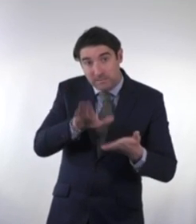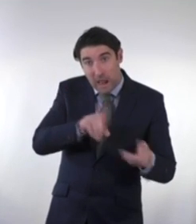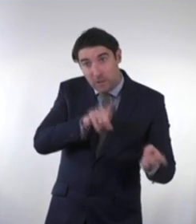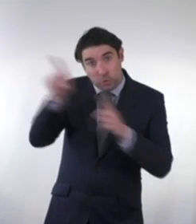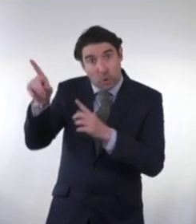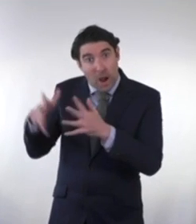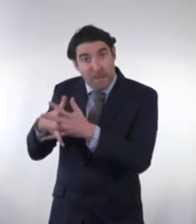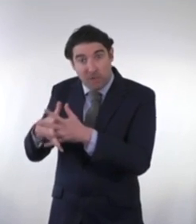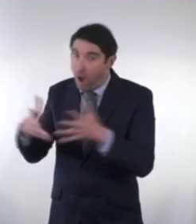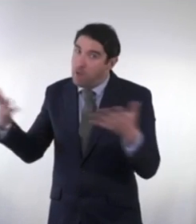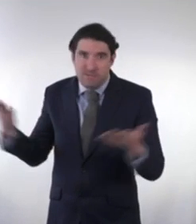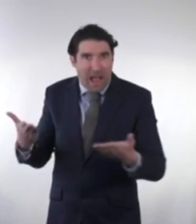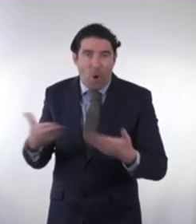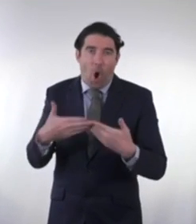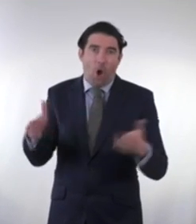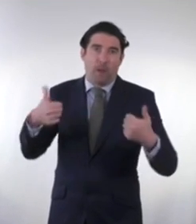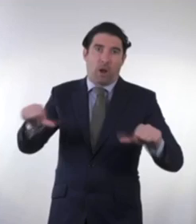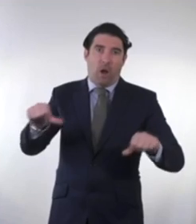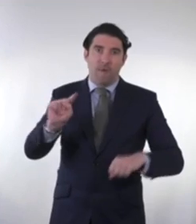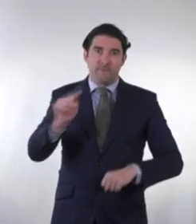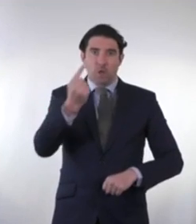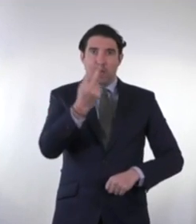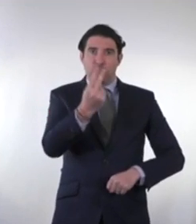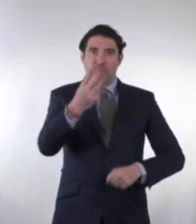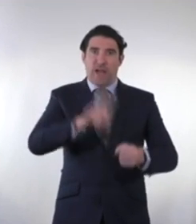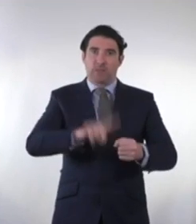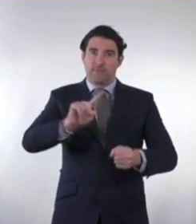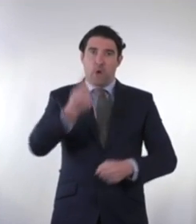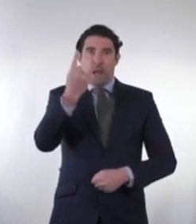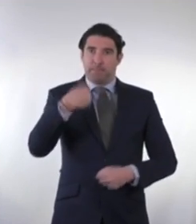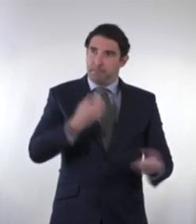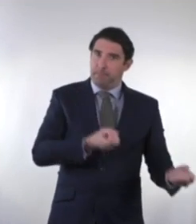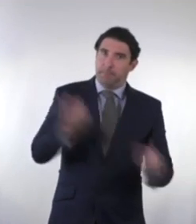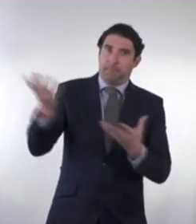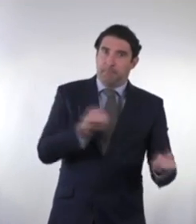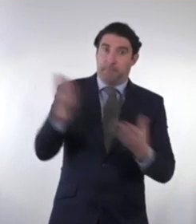homes, which I hope the hon. Gentleman’s constituents will want to buy and to part-buy.